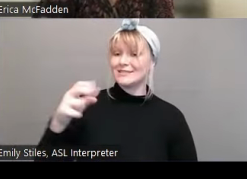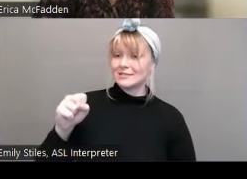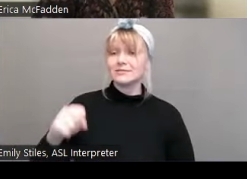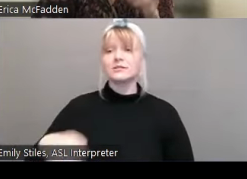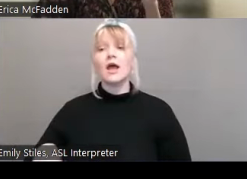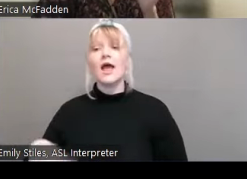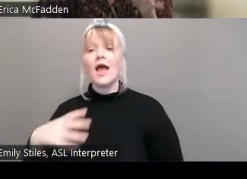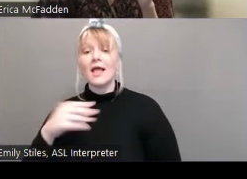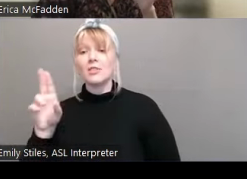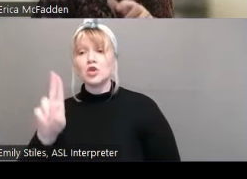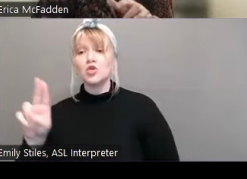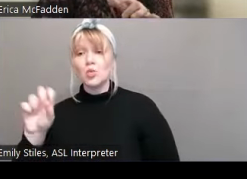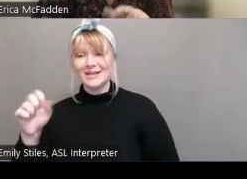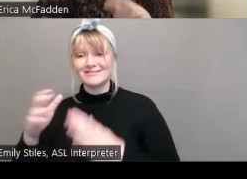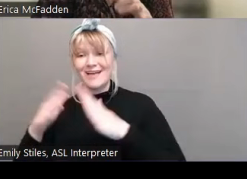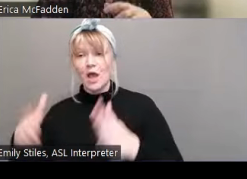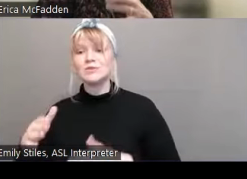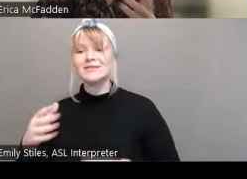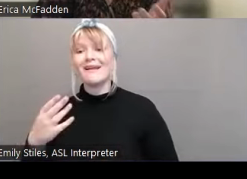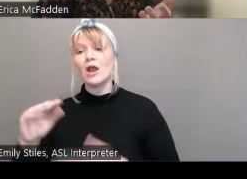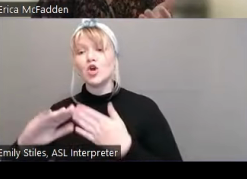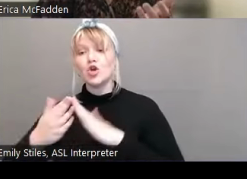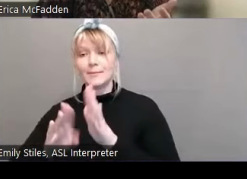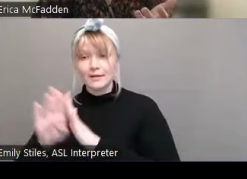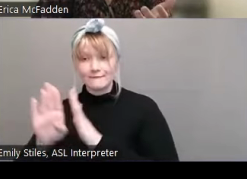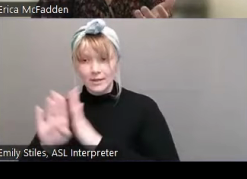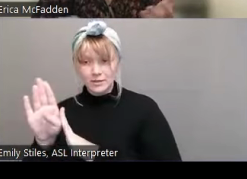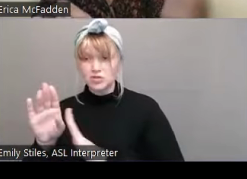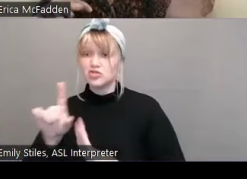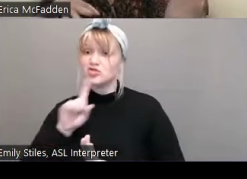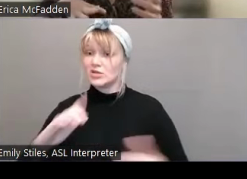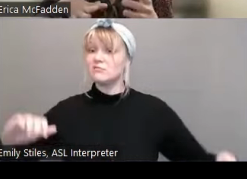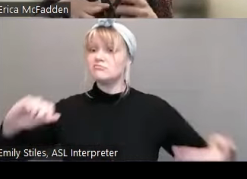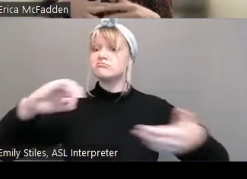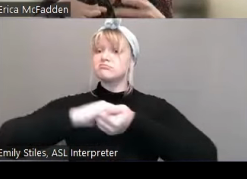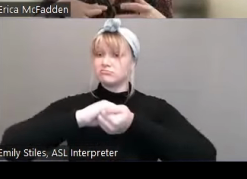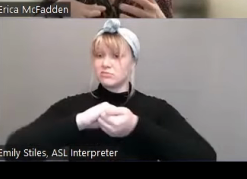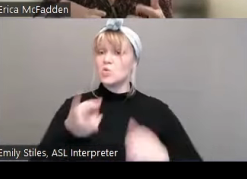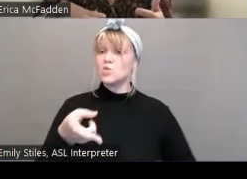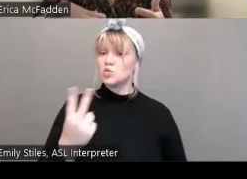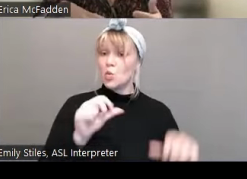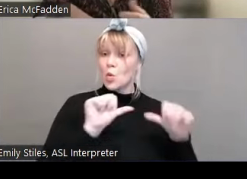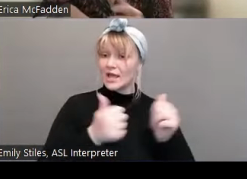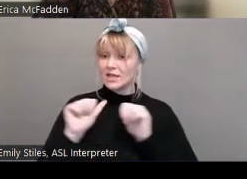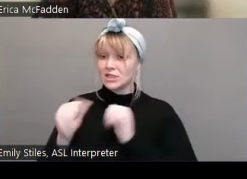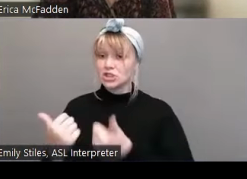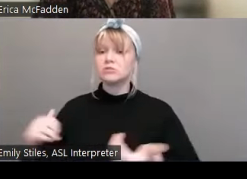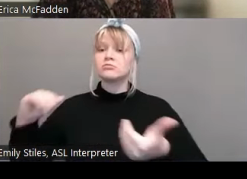The HSRC is part of an interagency initiative to streamline and expand access to affordable,